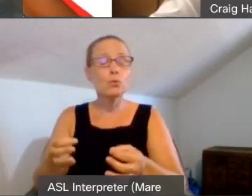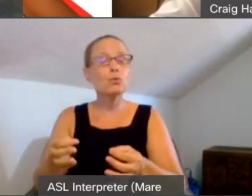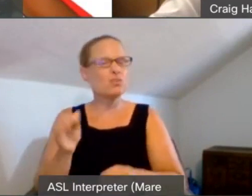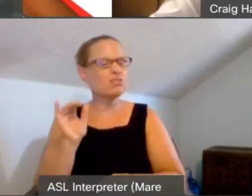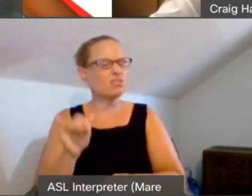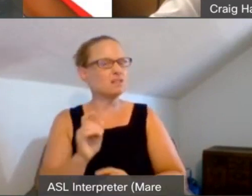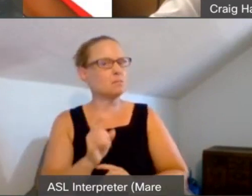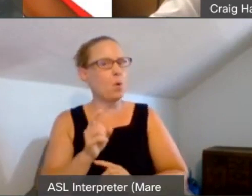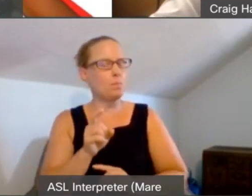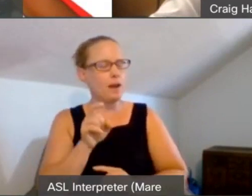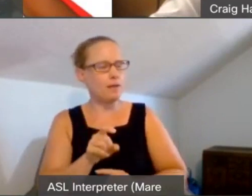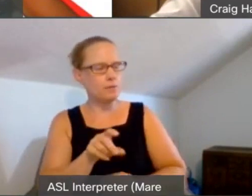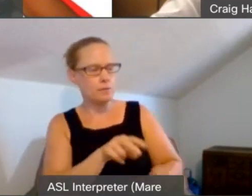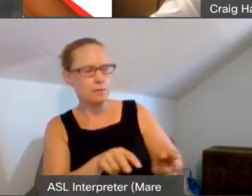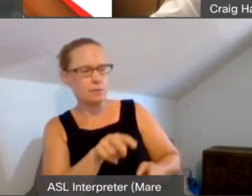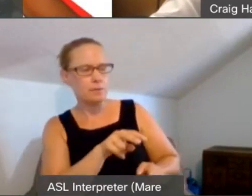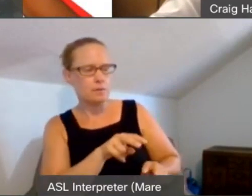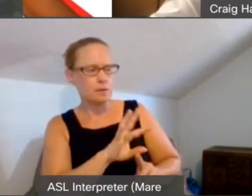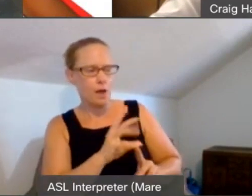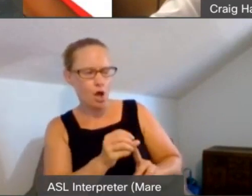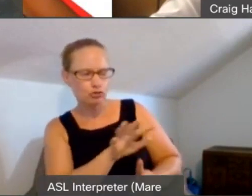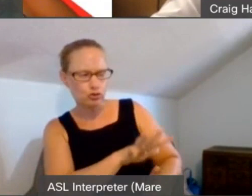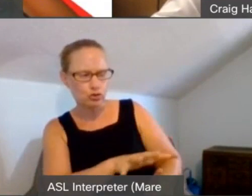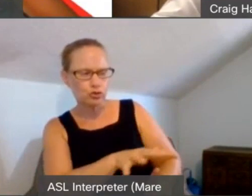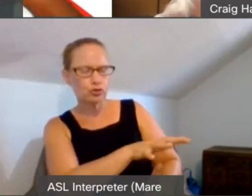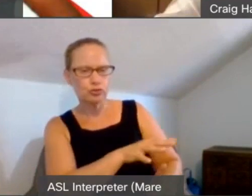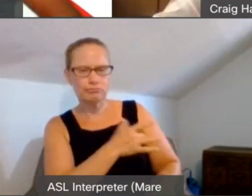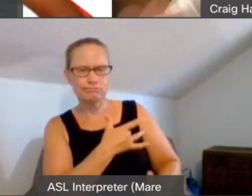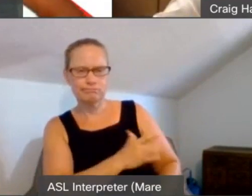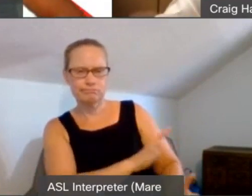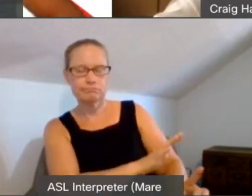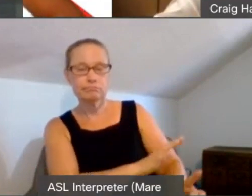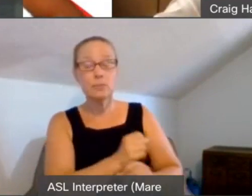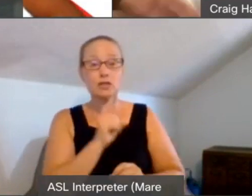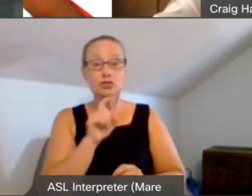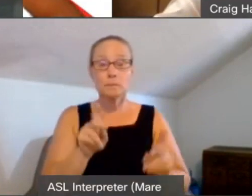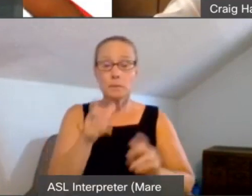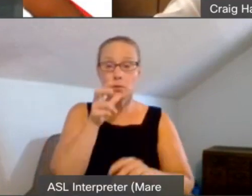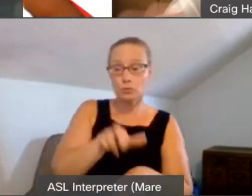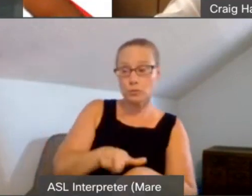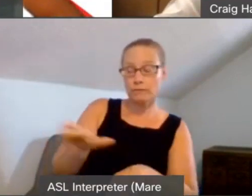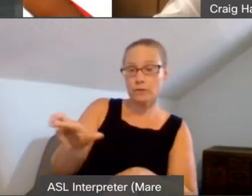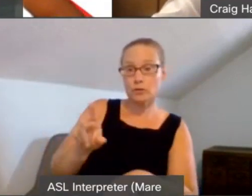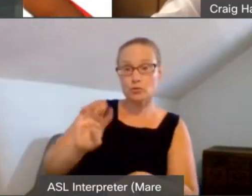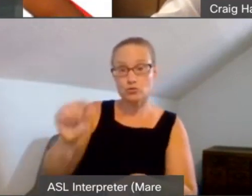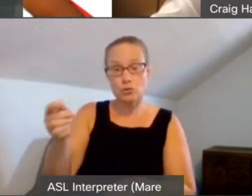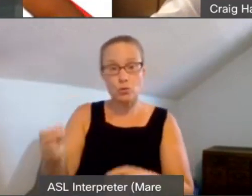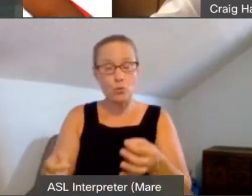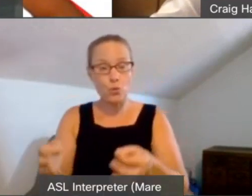they have to make sure that people that are getting referred to drug courts are as equal and as fair as others.